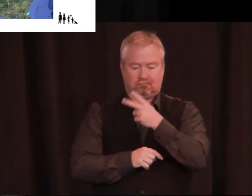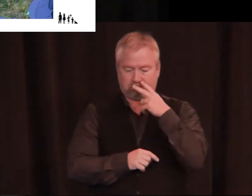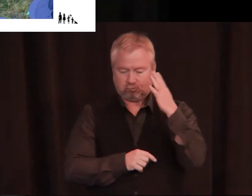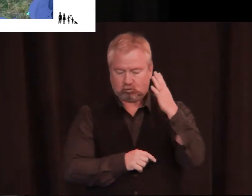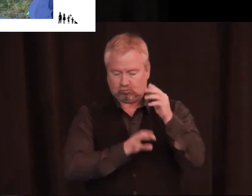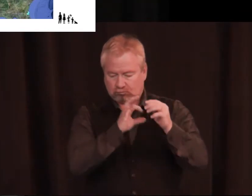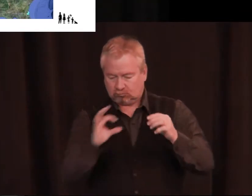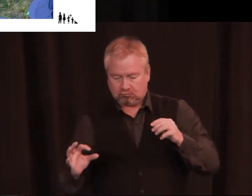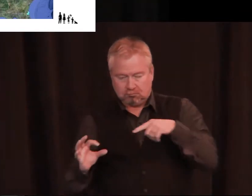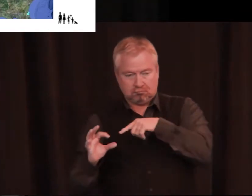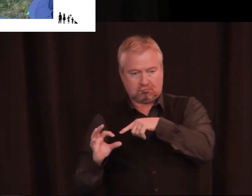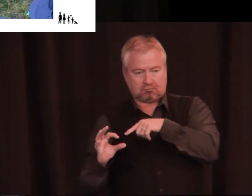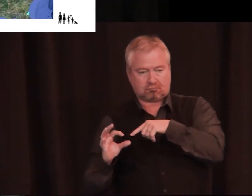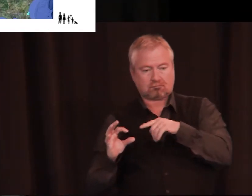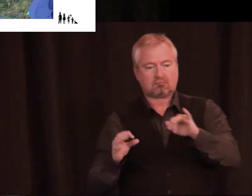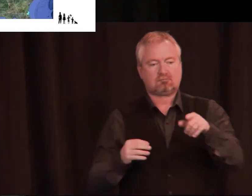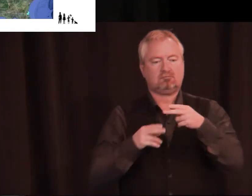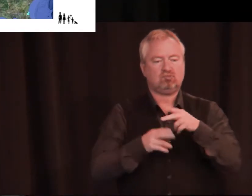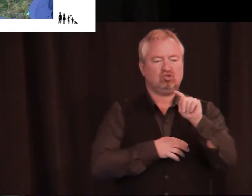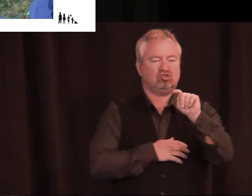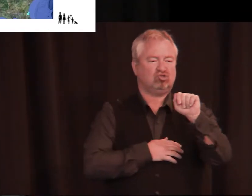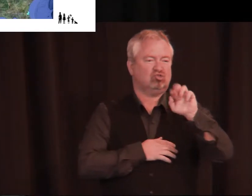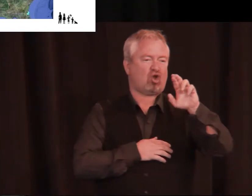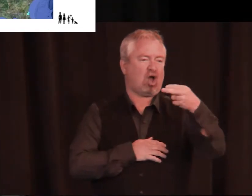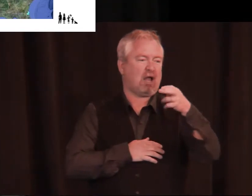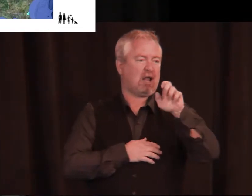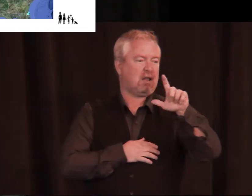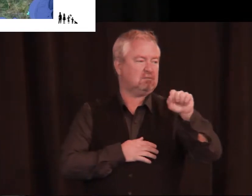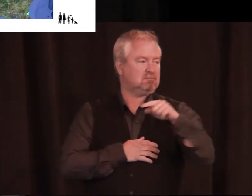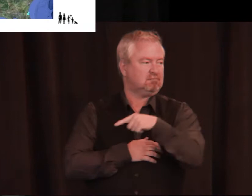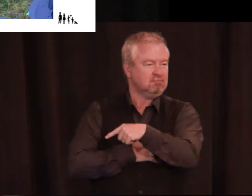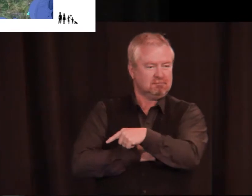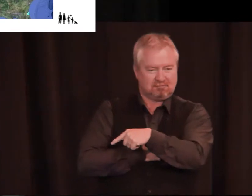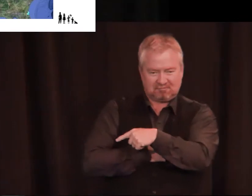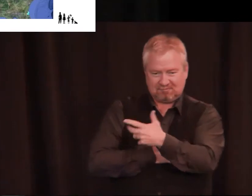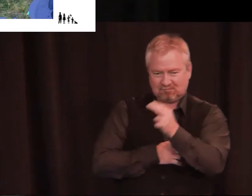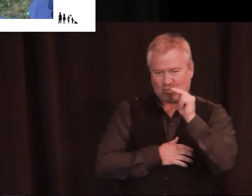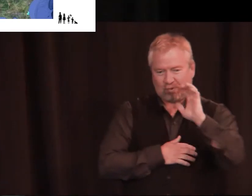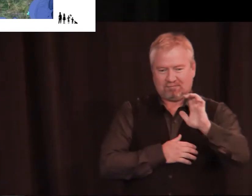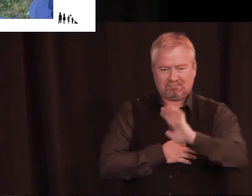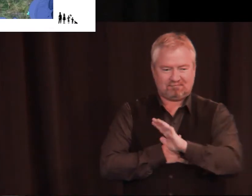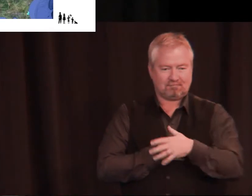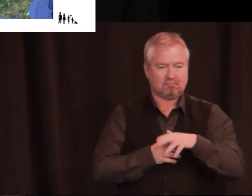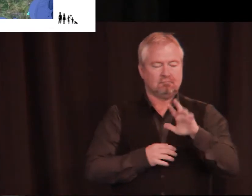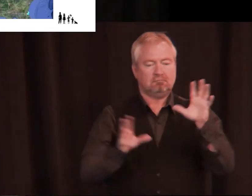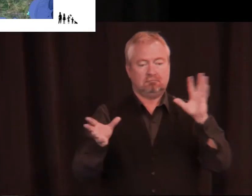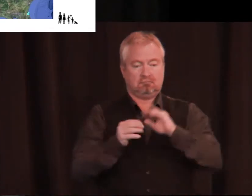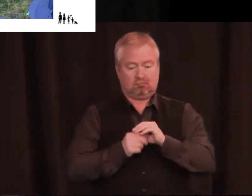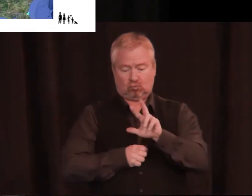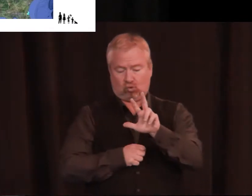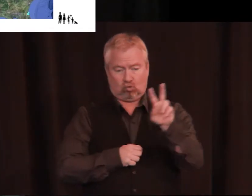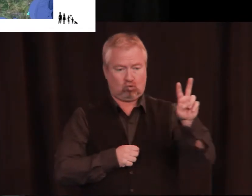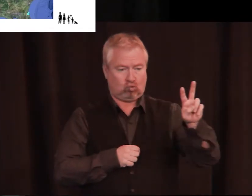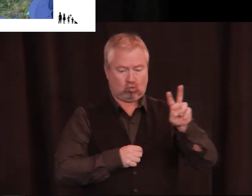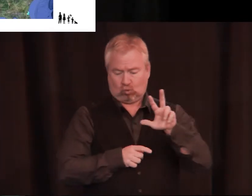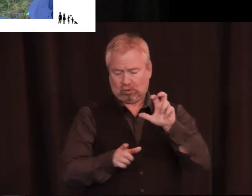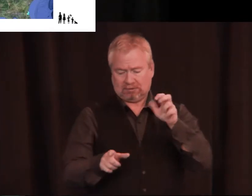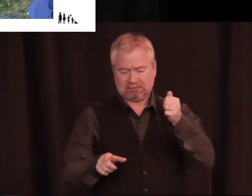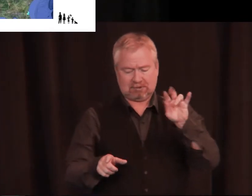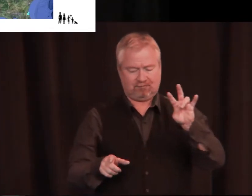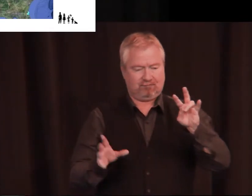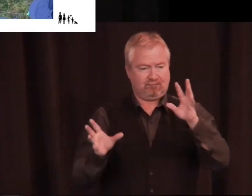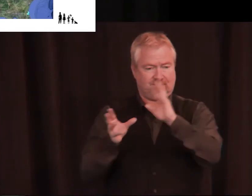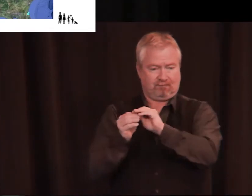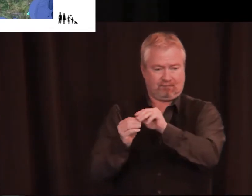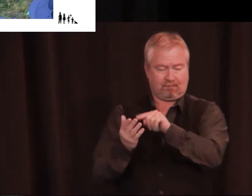We ended up recruiting 317 children who are hard of hearing for this study across 16 different states.